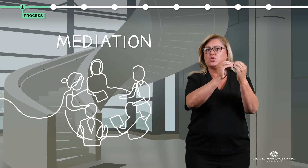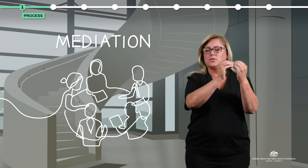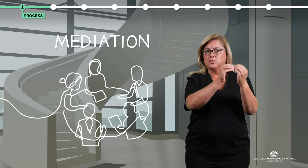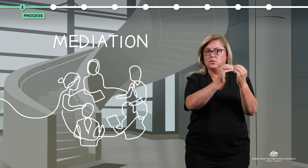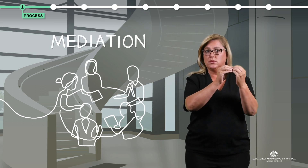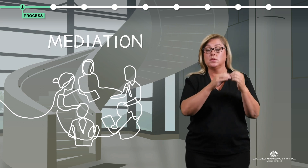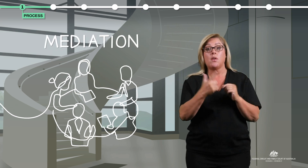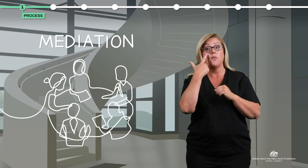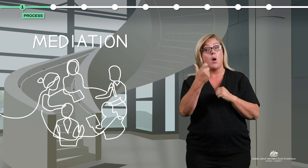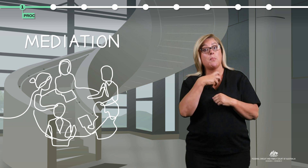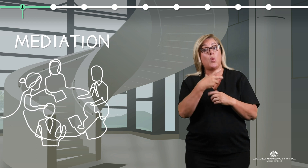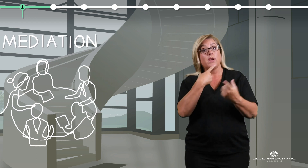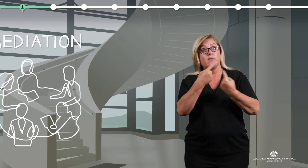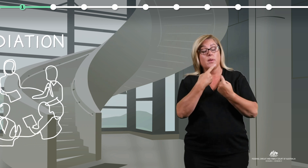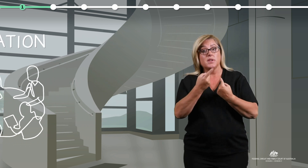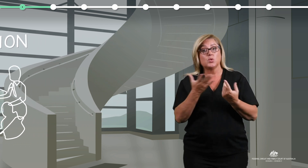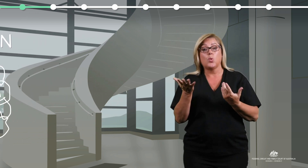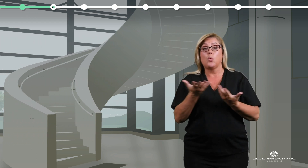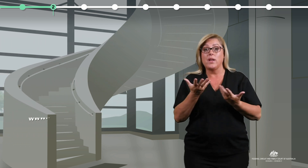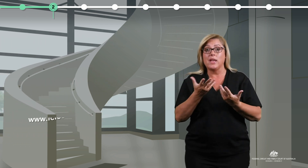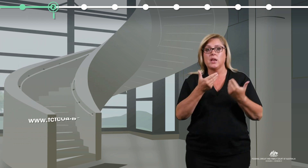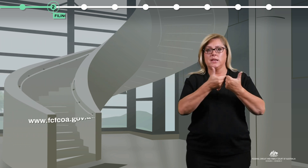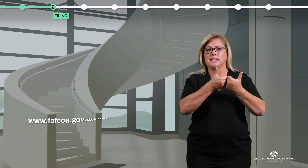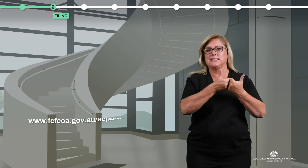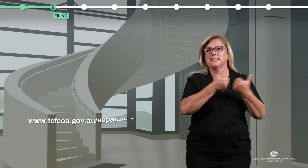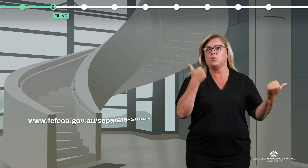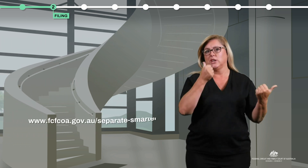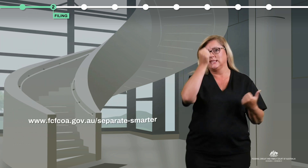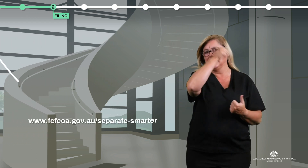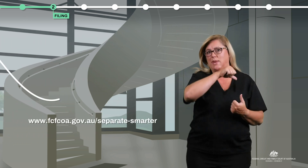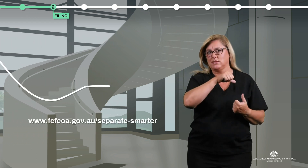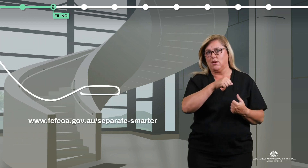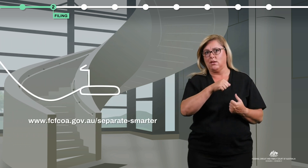You can find more information about Separating Smarter here.